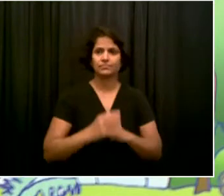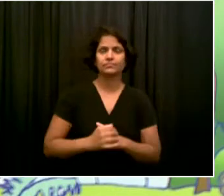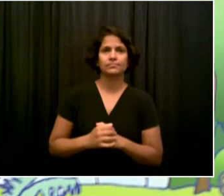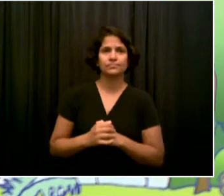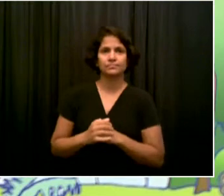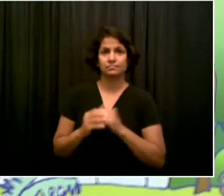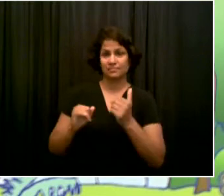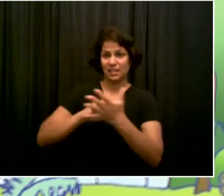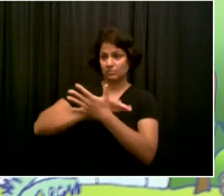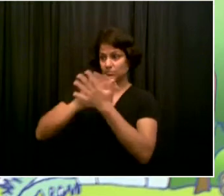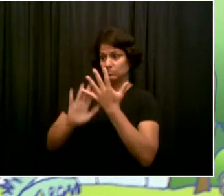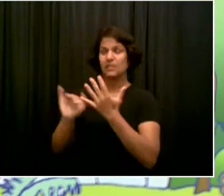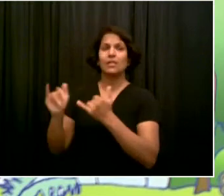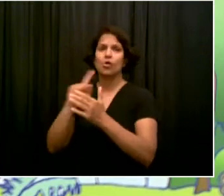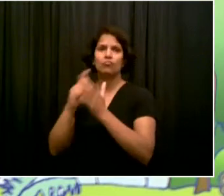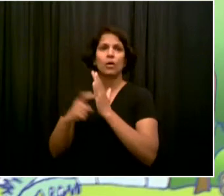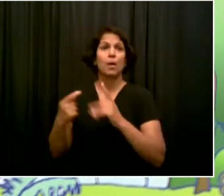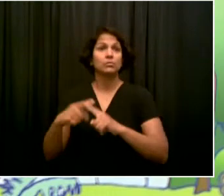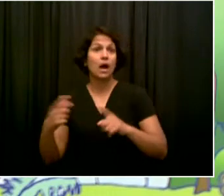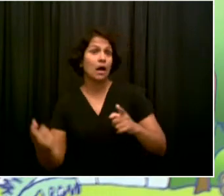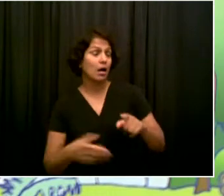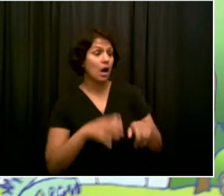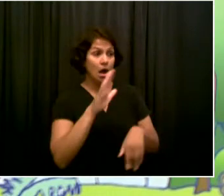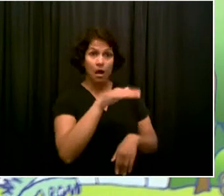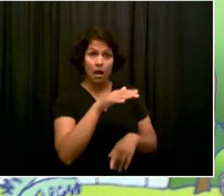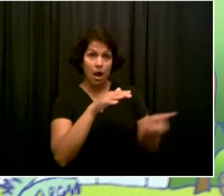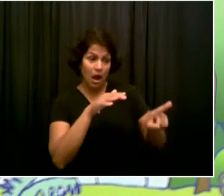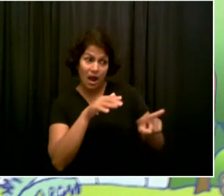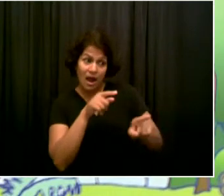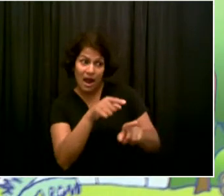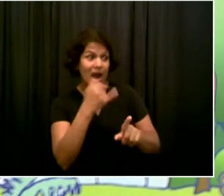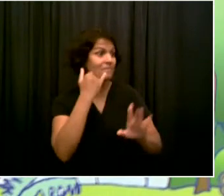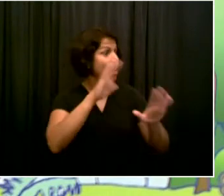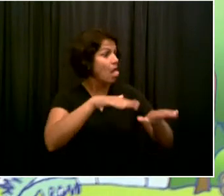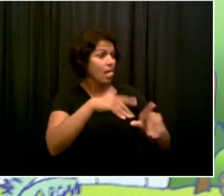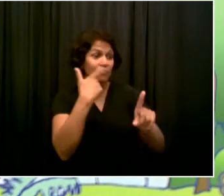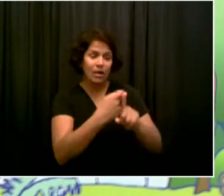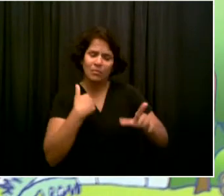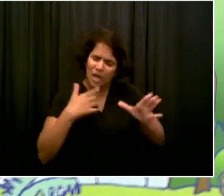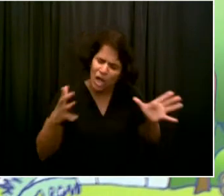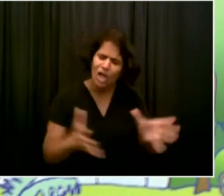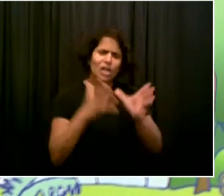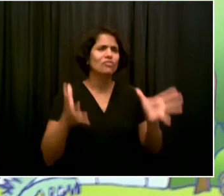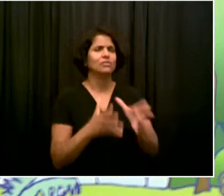SETTINGS, MASK TRANSIT MASS TRANSIT. THEN WE ADVISE EVERYONE WHO IS